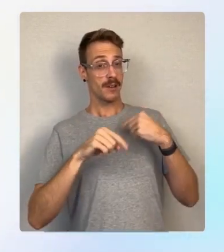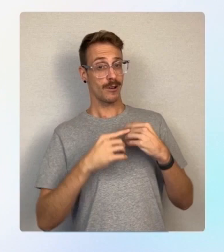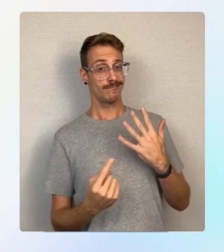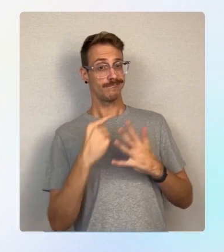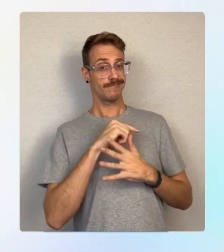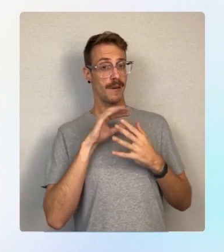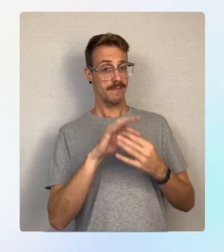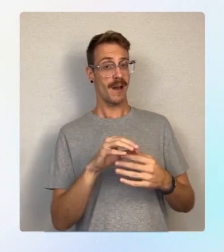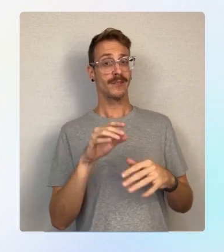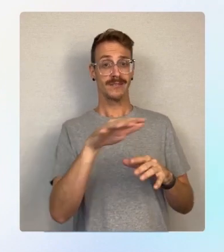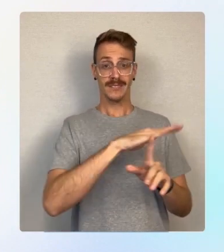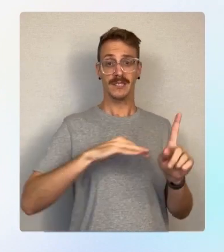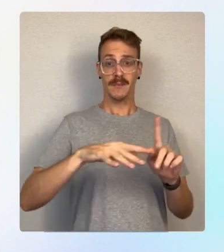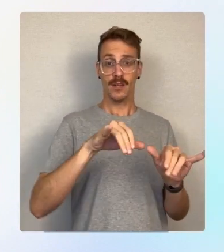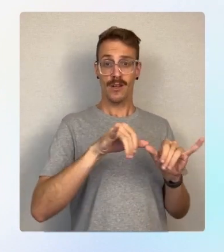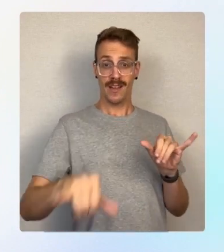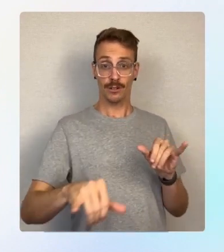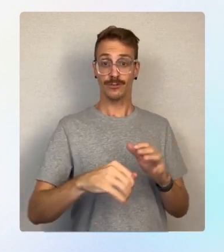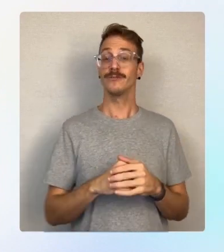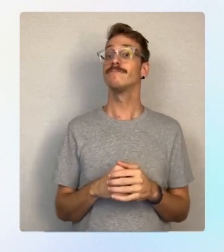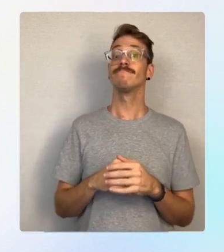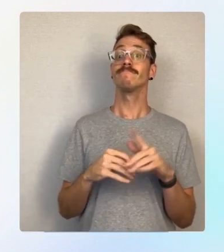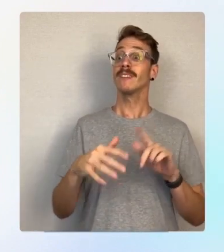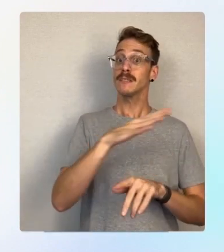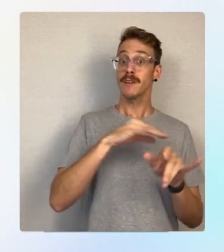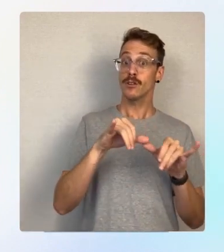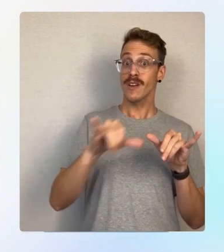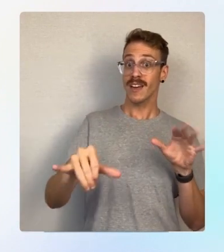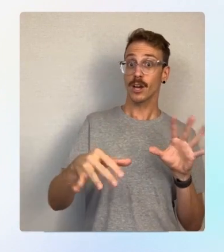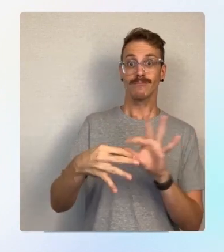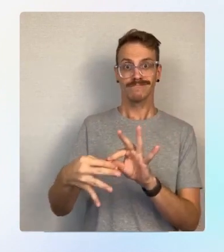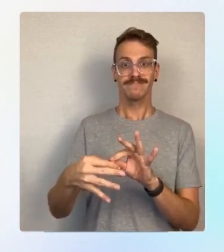Think of anchors as a way of pinning virtual content anywhere.